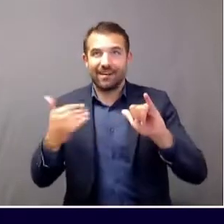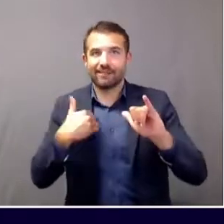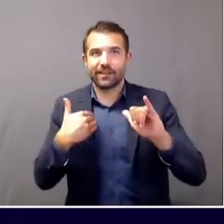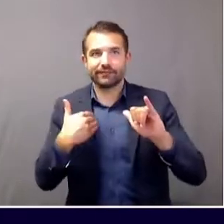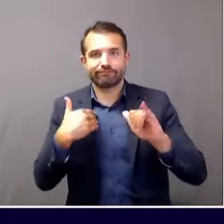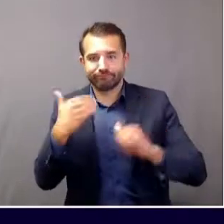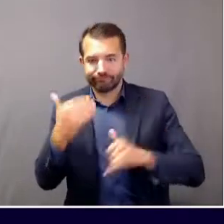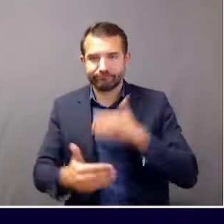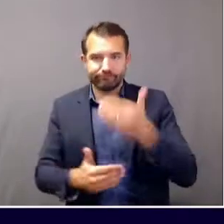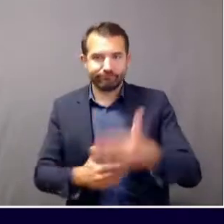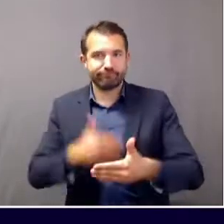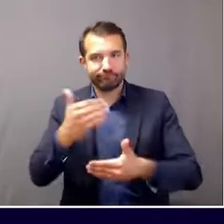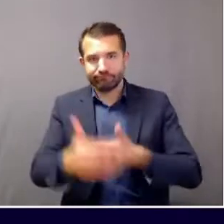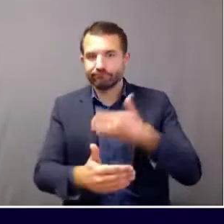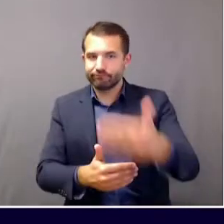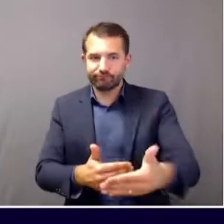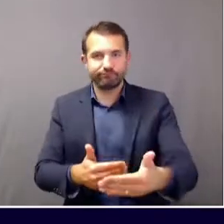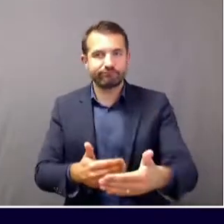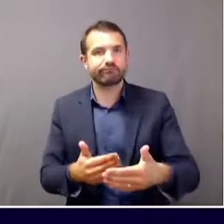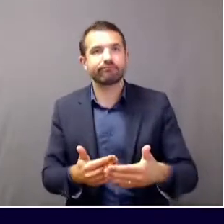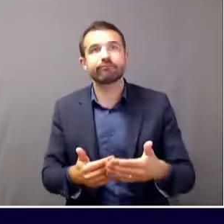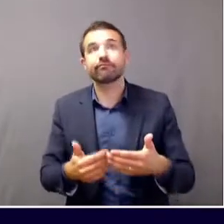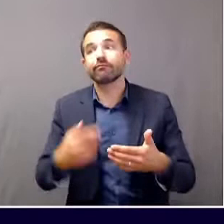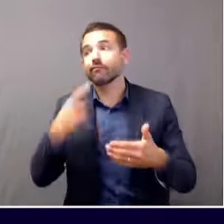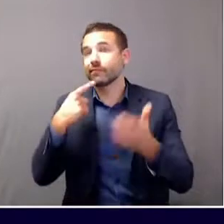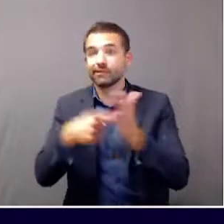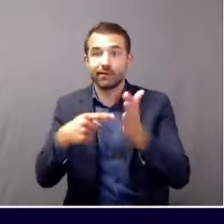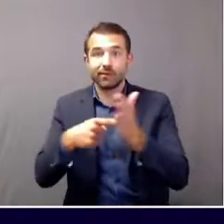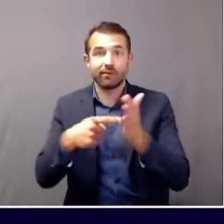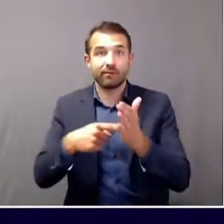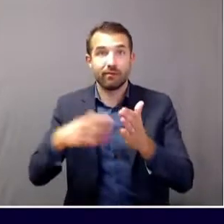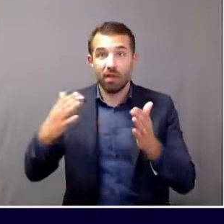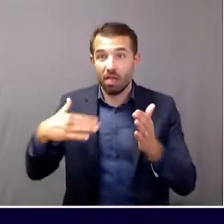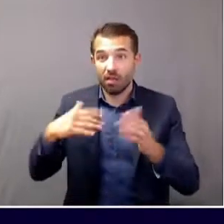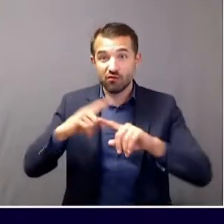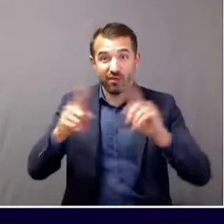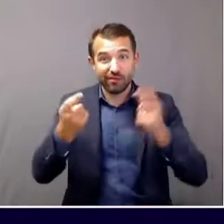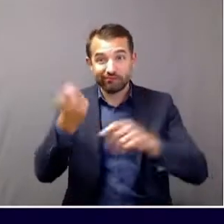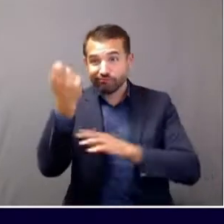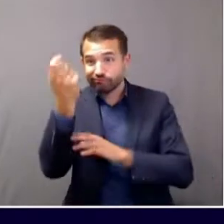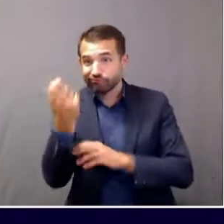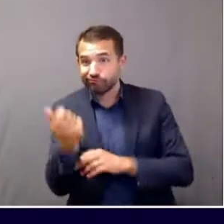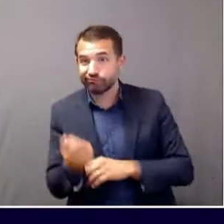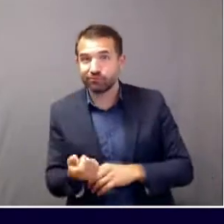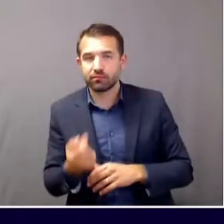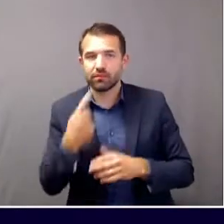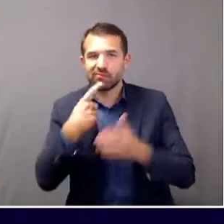things like rescinding or